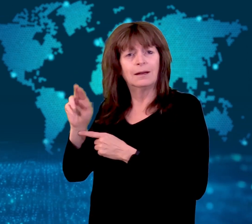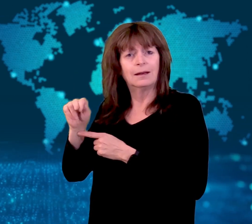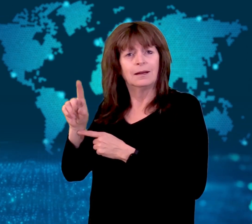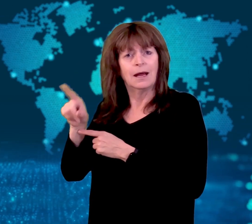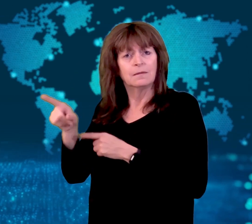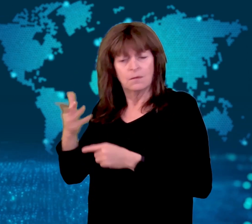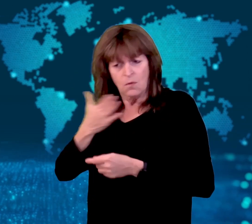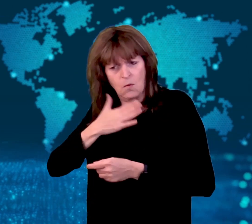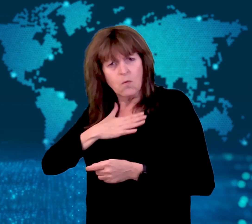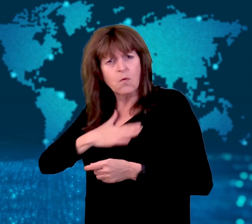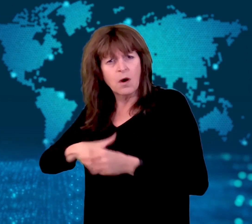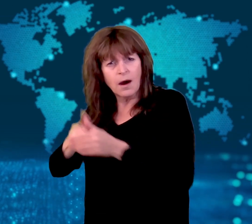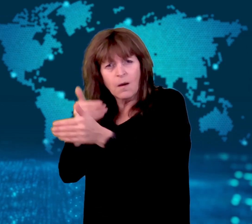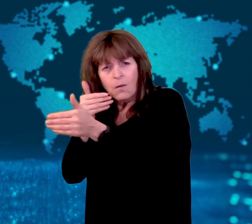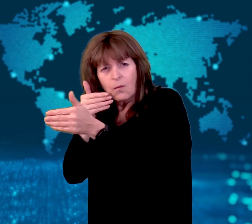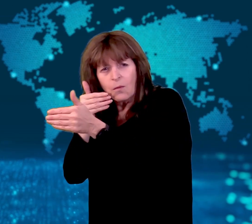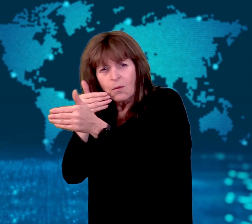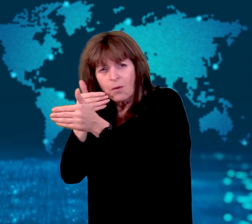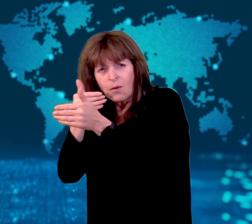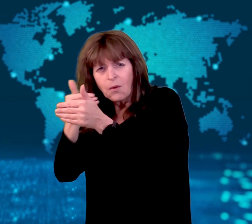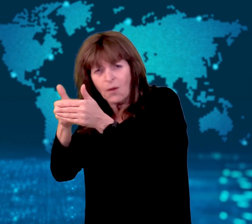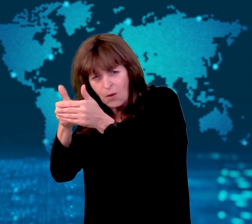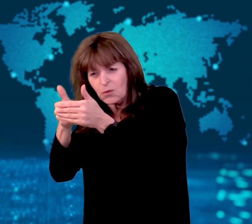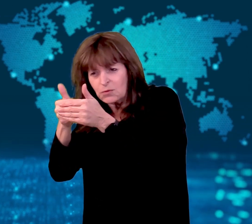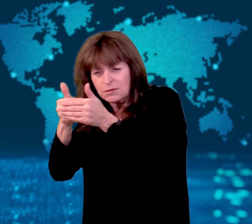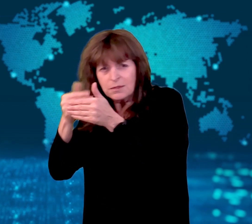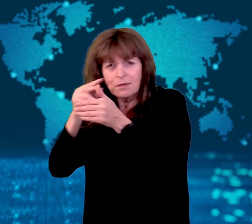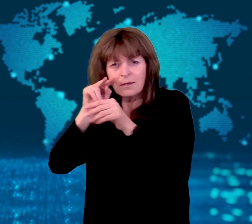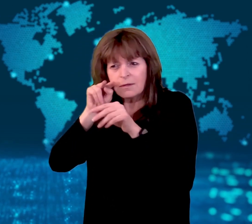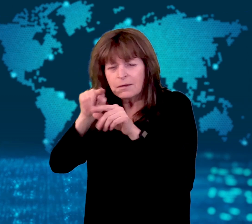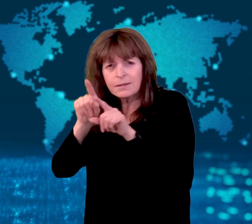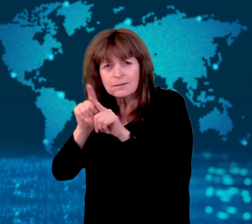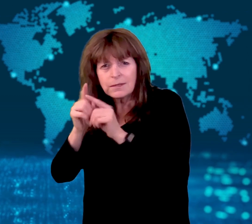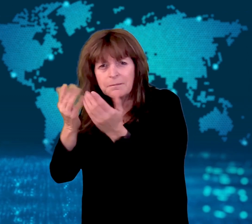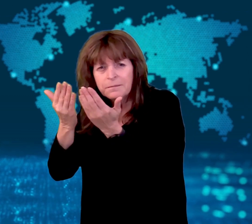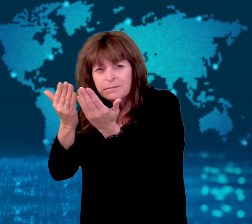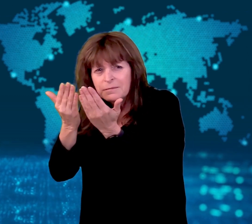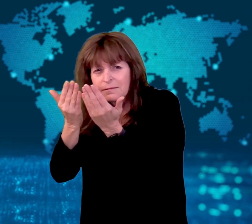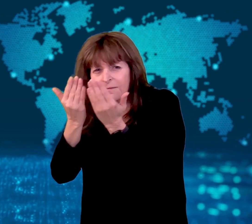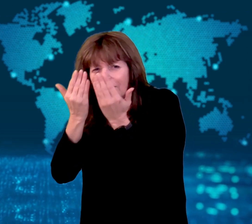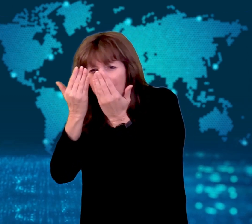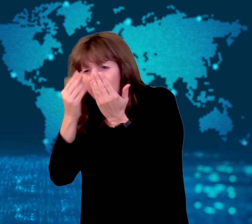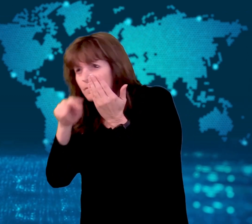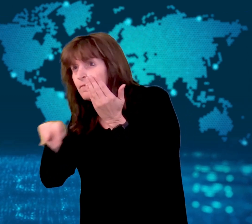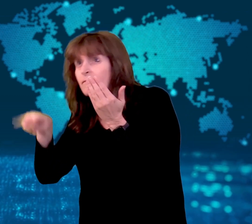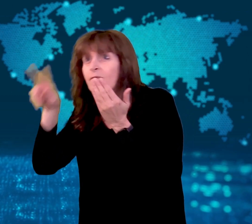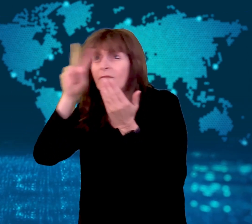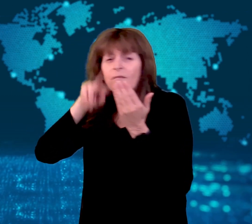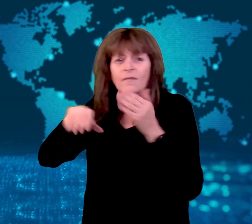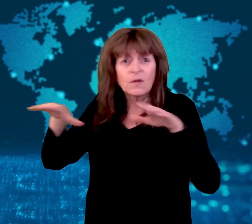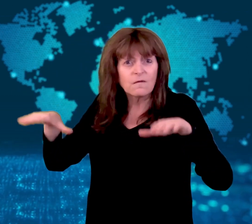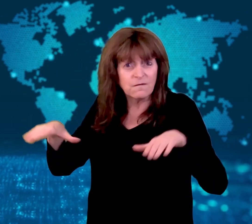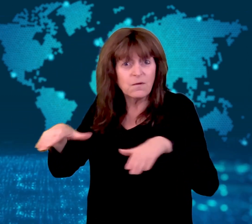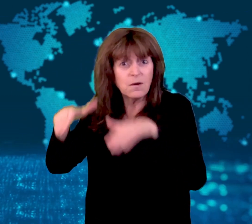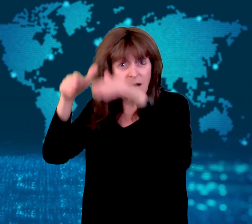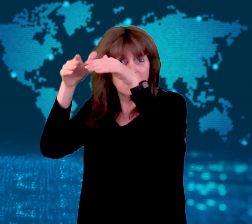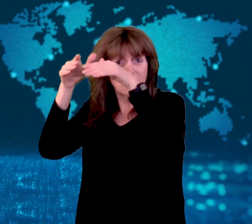wanted to get close to the site to get a closer look